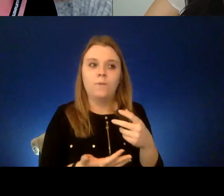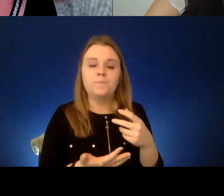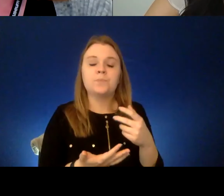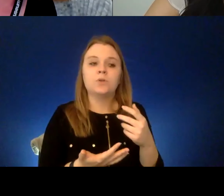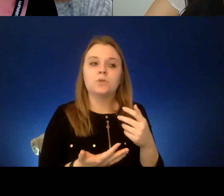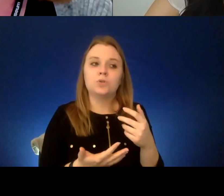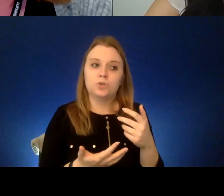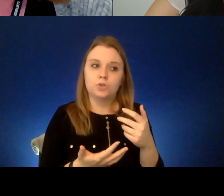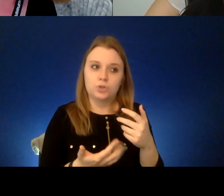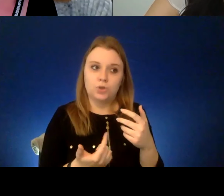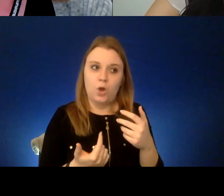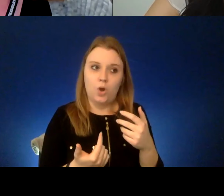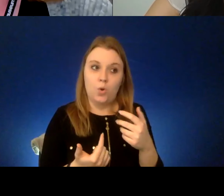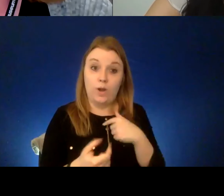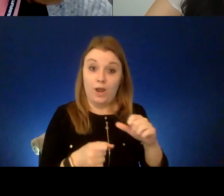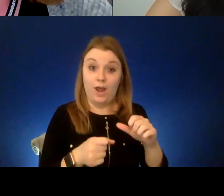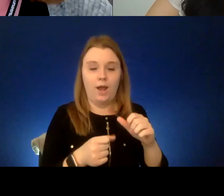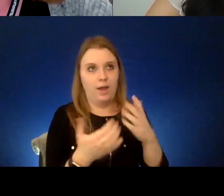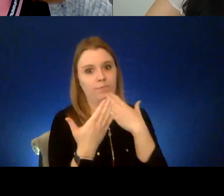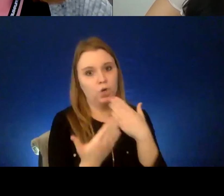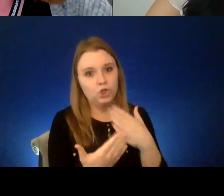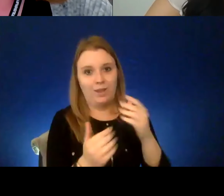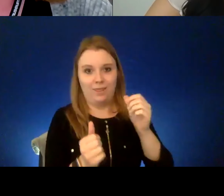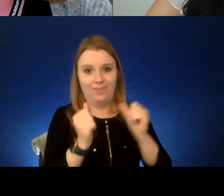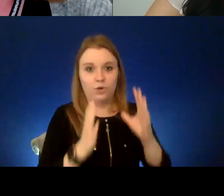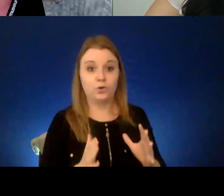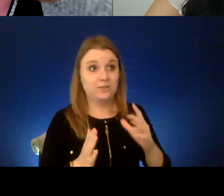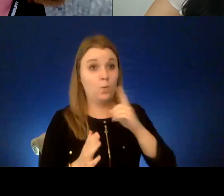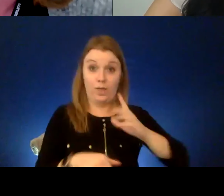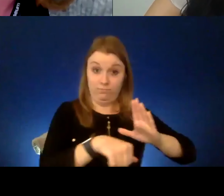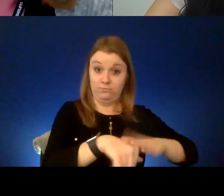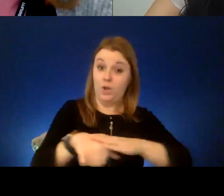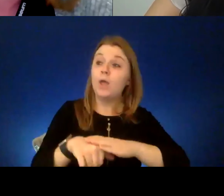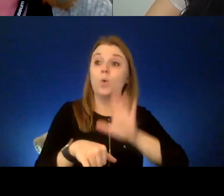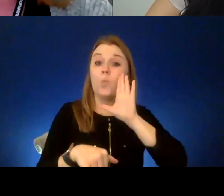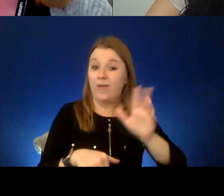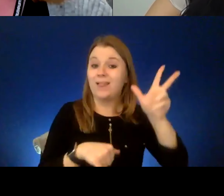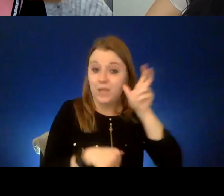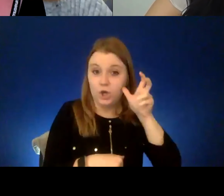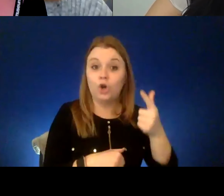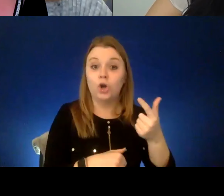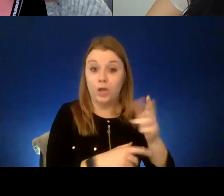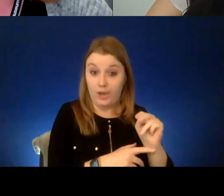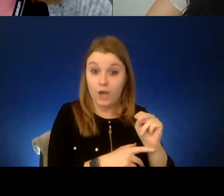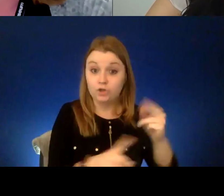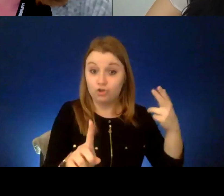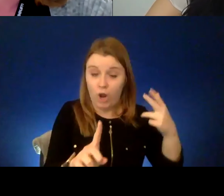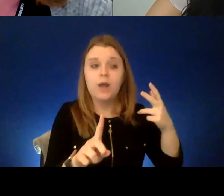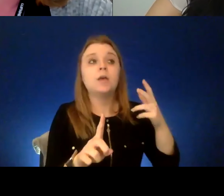All of you that work at theaters and put out those signs that say there will be gunshots, thank you, I need that. I need to know that I need to put in earplugs